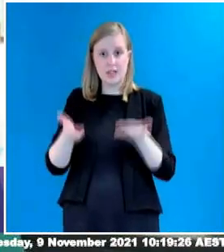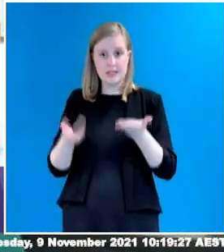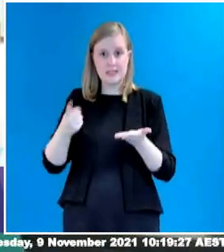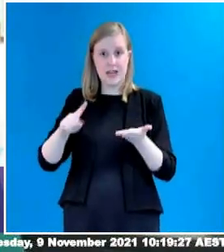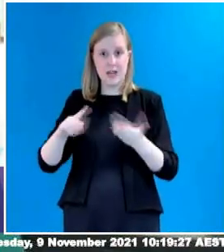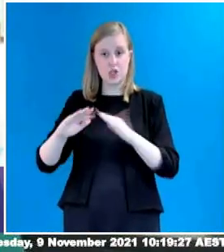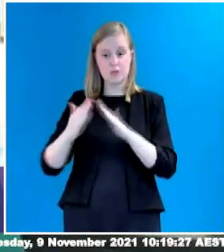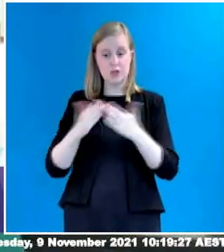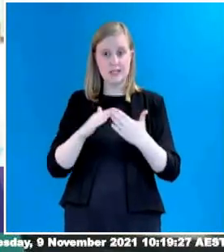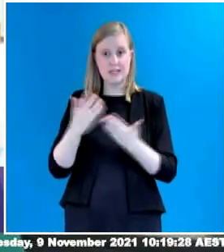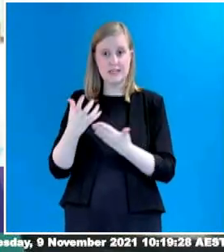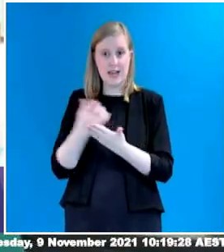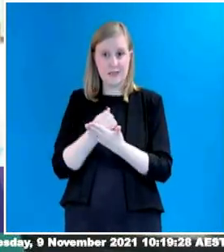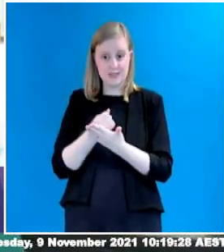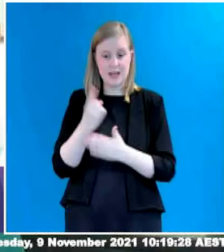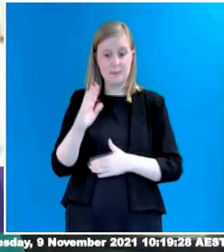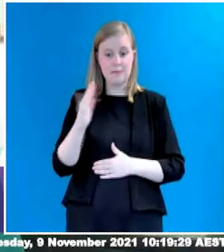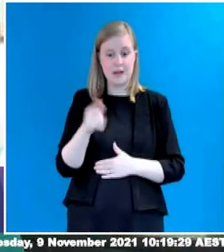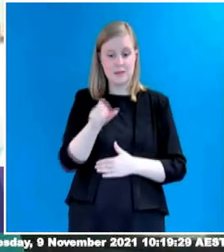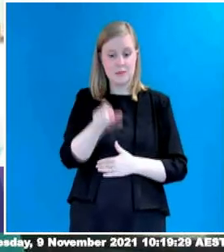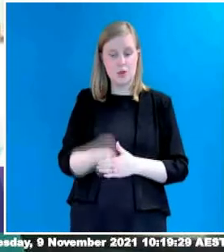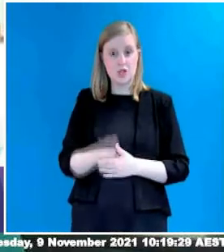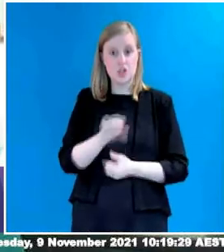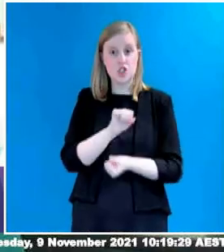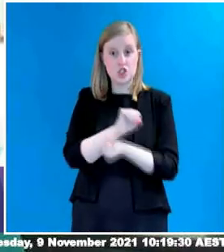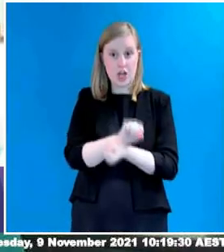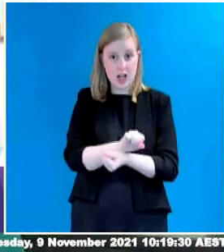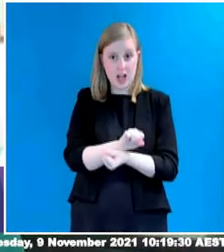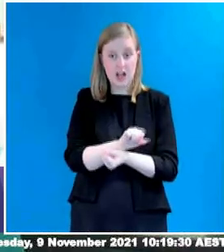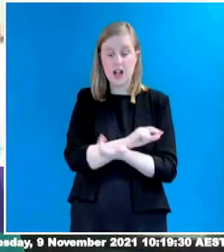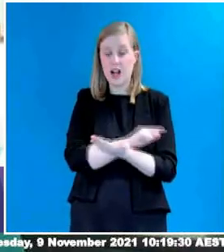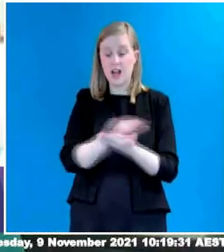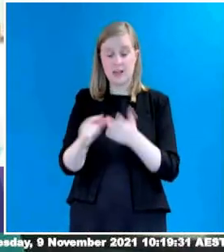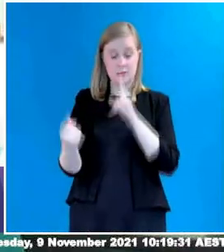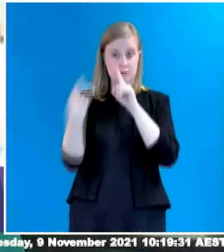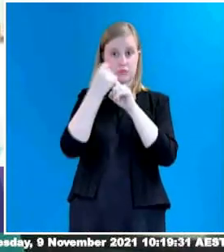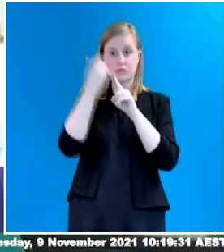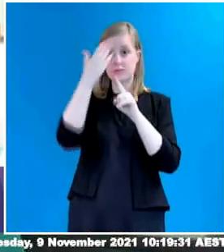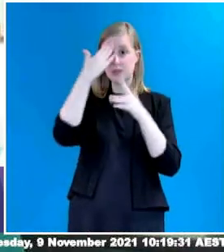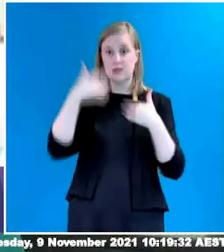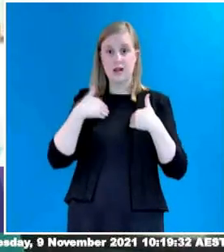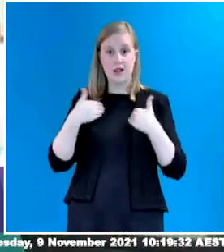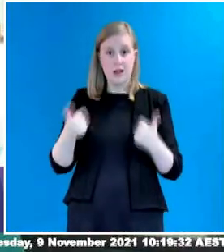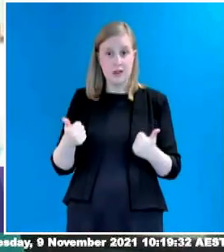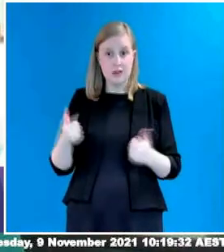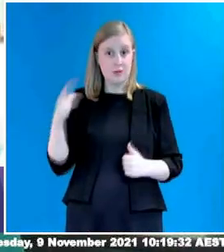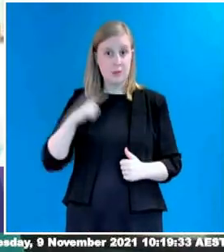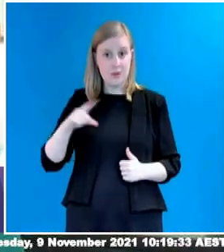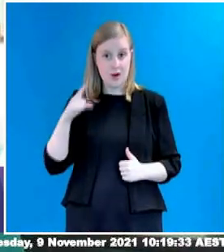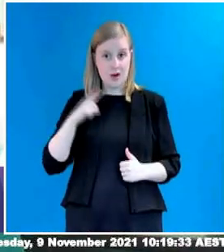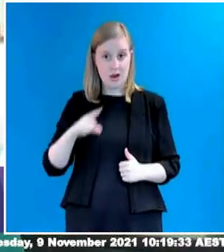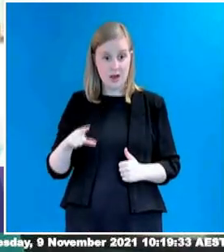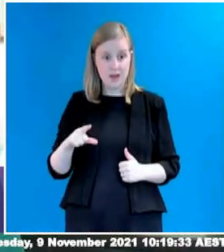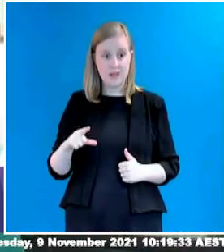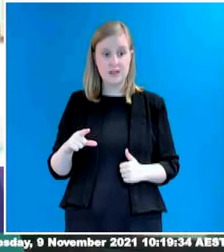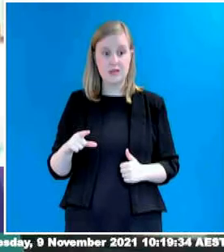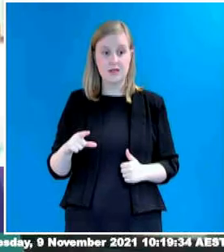detainee developed mental health issues by not having access to the legislated